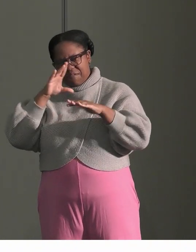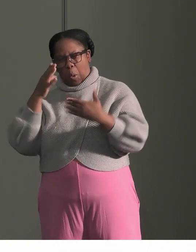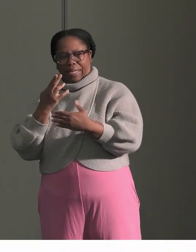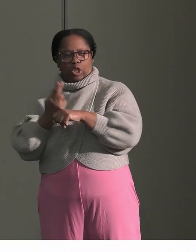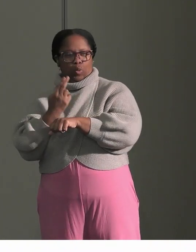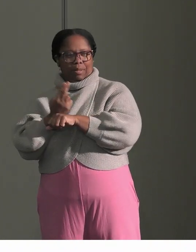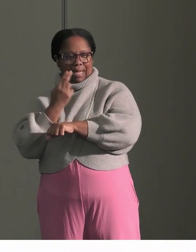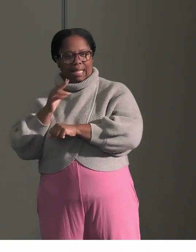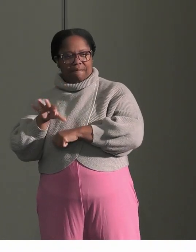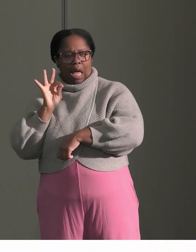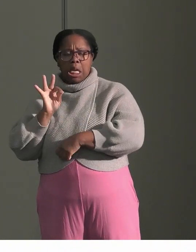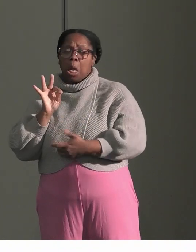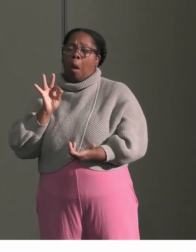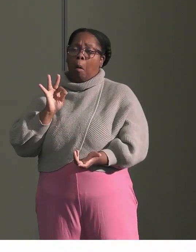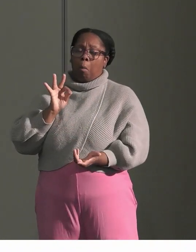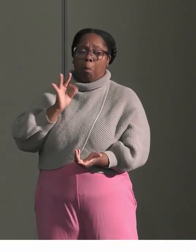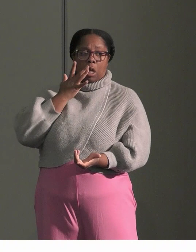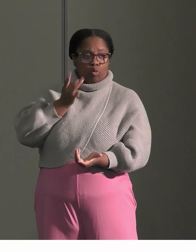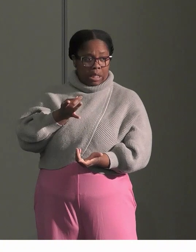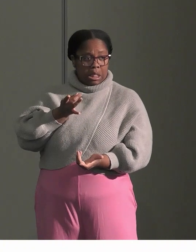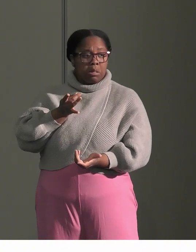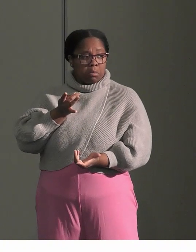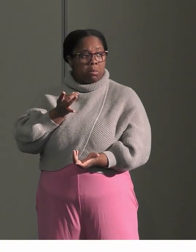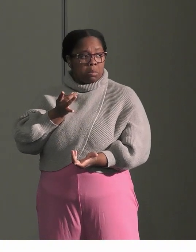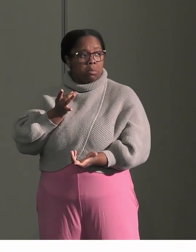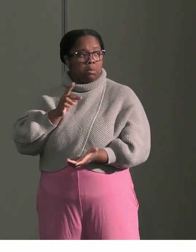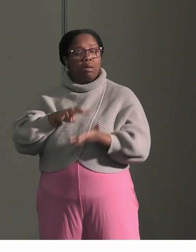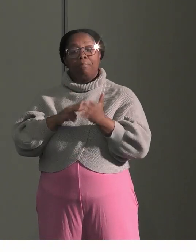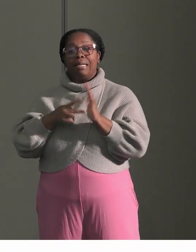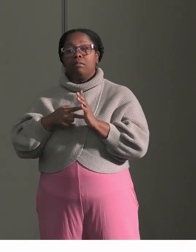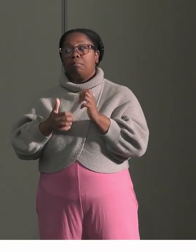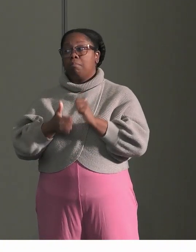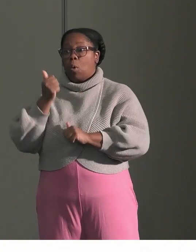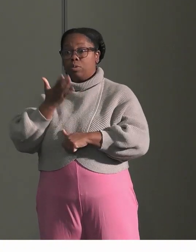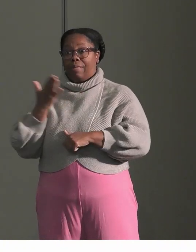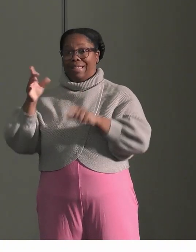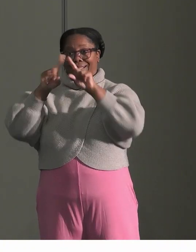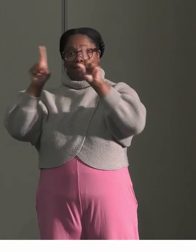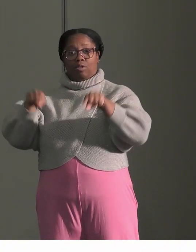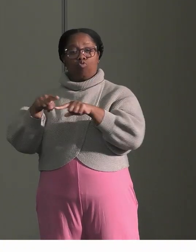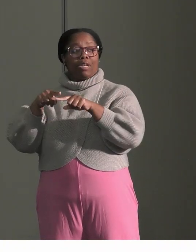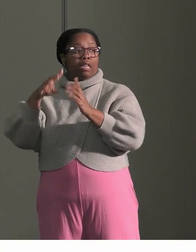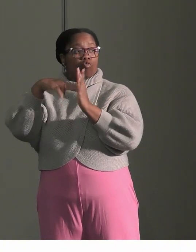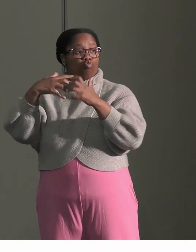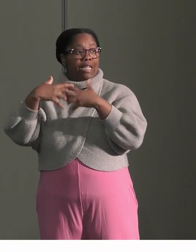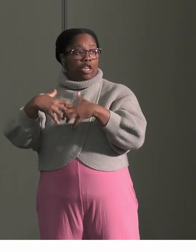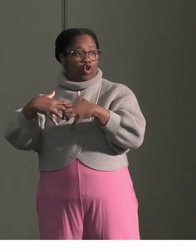that is interesting. That means the majority of the things our screen reader users ran into,